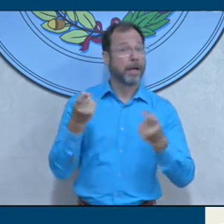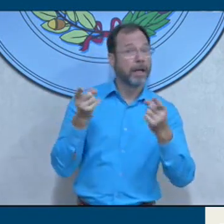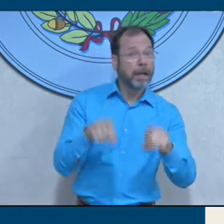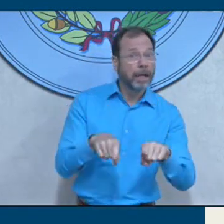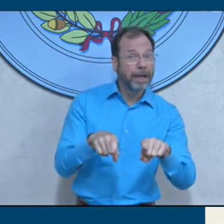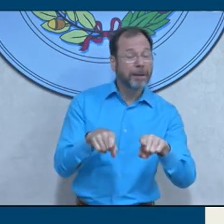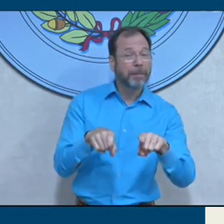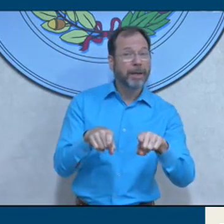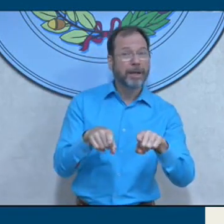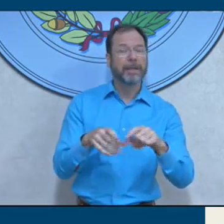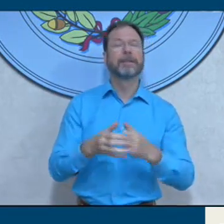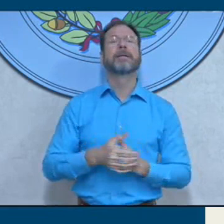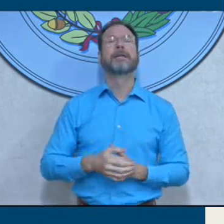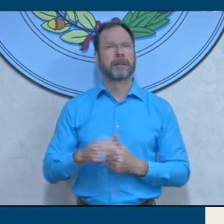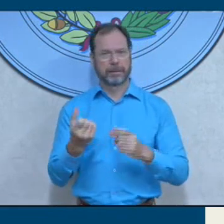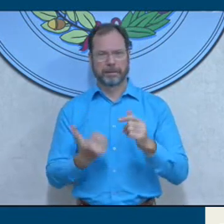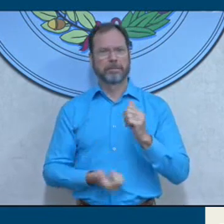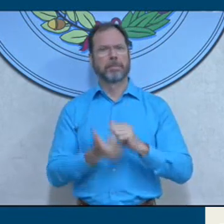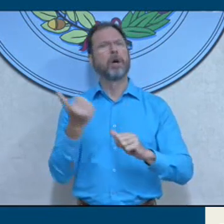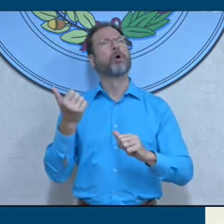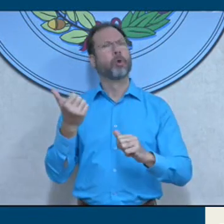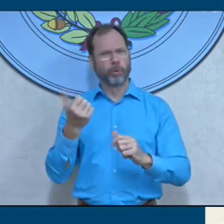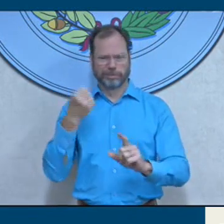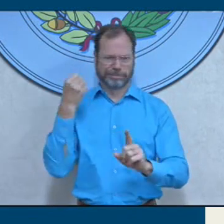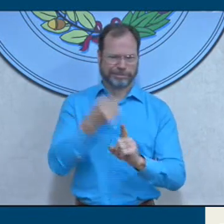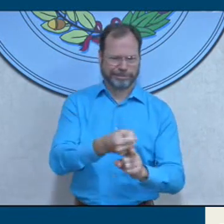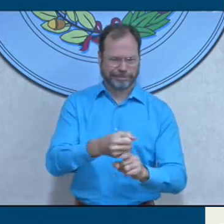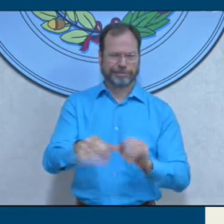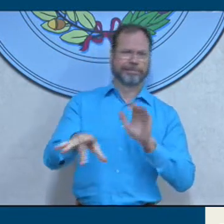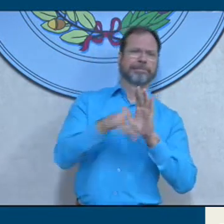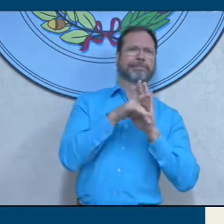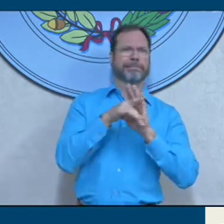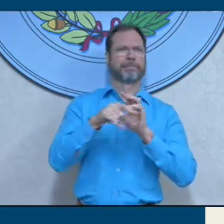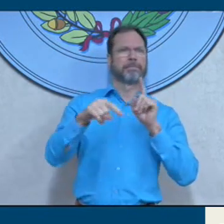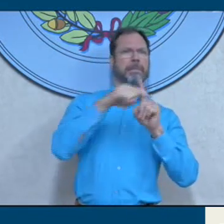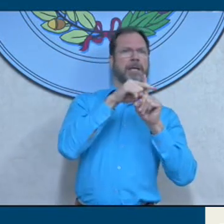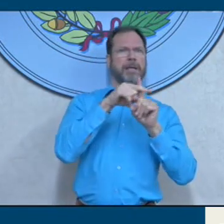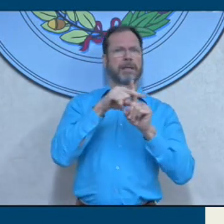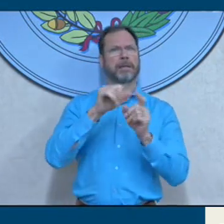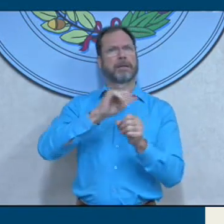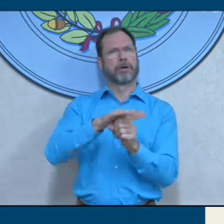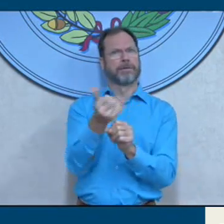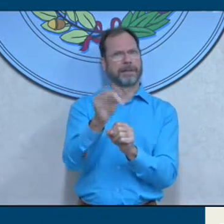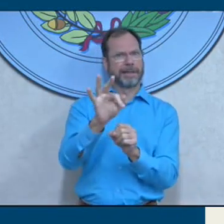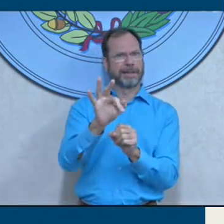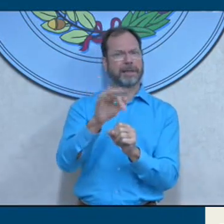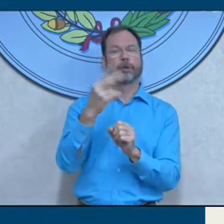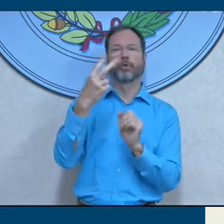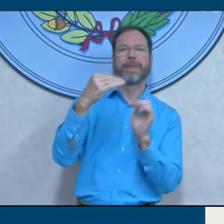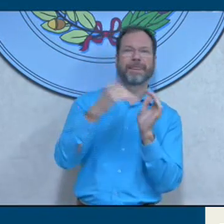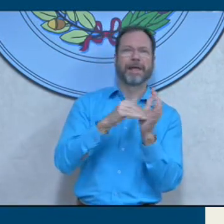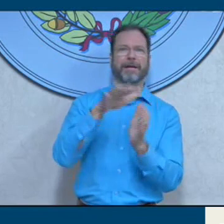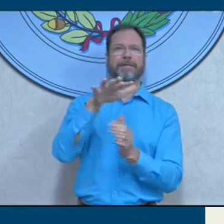GOES BACK JUST A FEW DAYS AGO TO JUNE, THE 10TH THAT WAS THE DAY AT THE TIME WHEN WE HAD